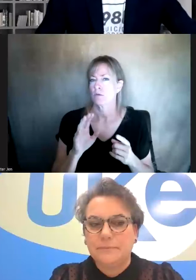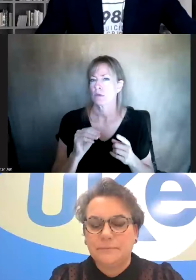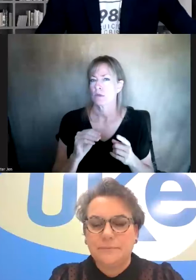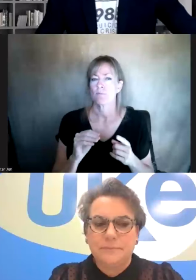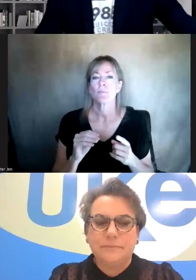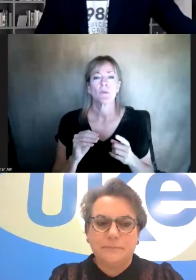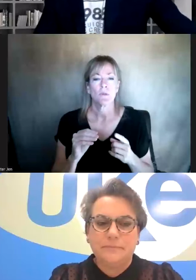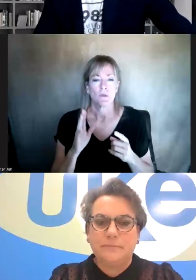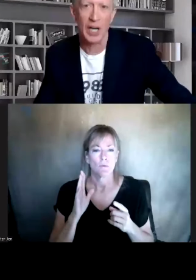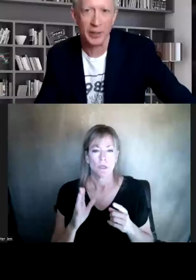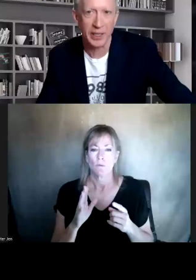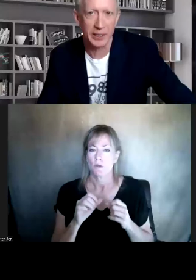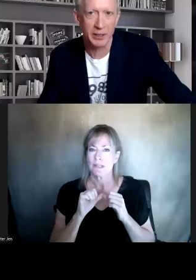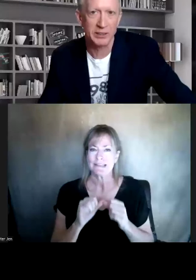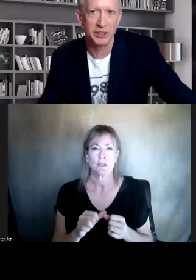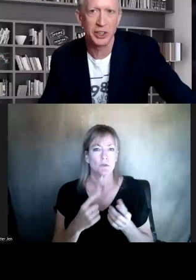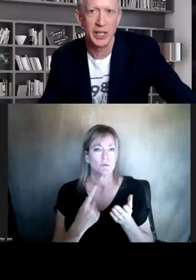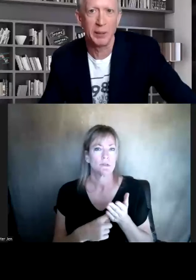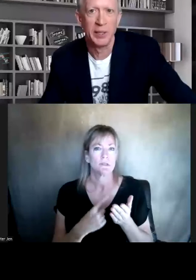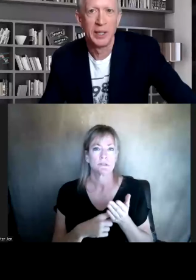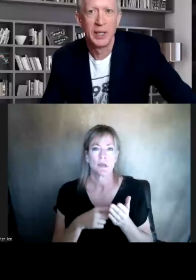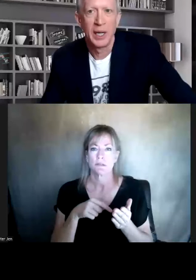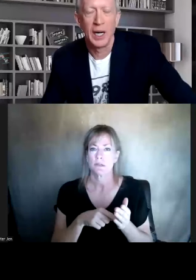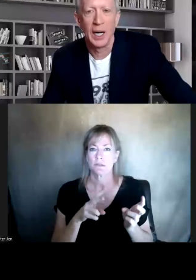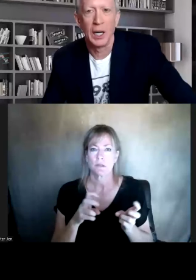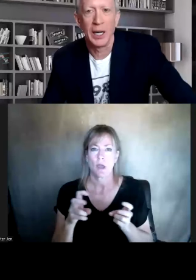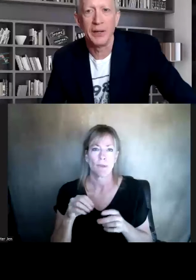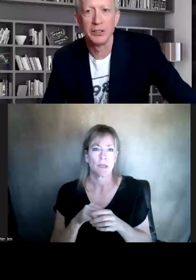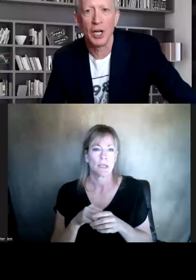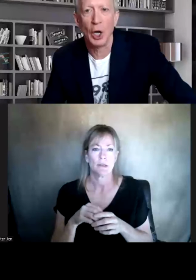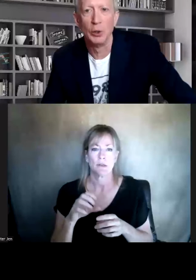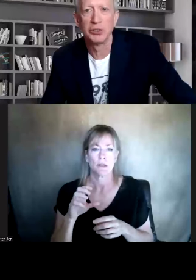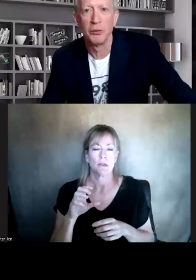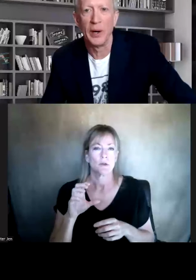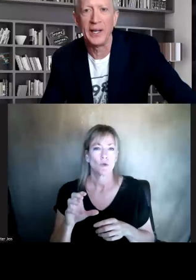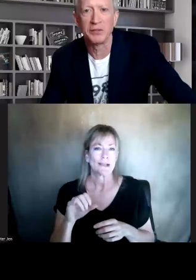TACKLING THIS TOPIC IN CRISIS JAM. THERE IS A HOST OF WAYS FROM